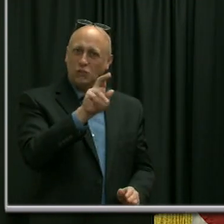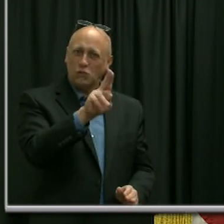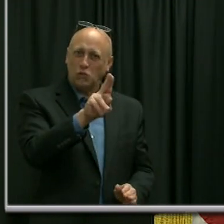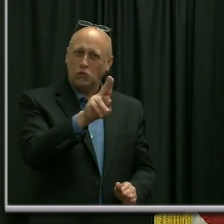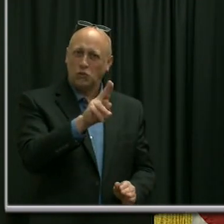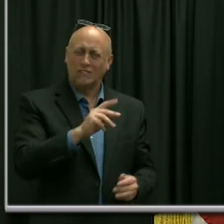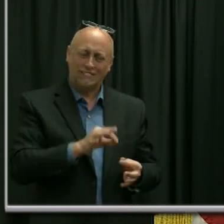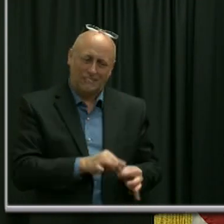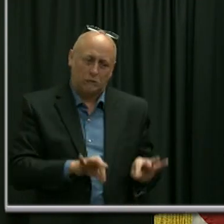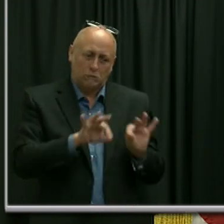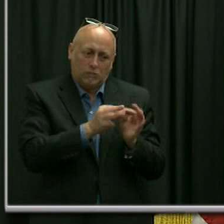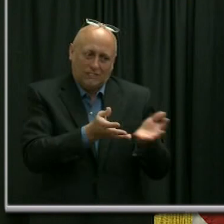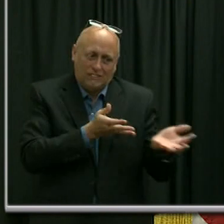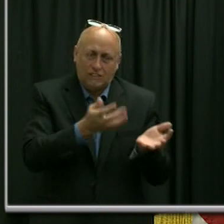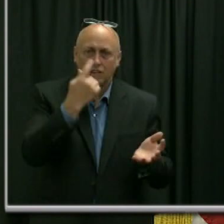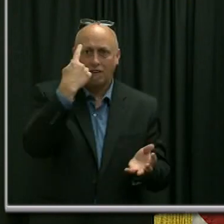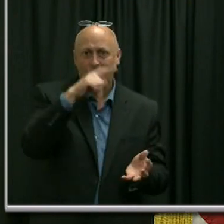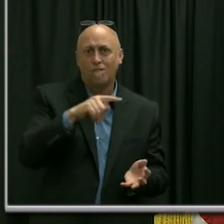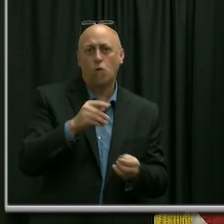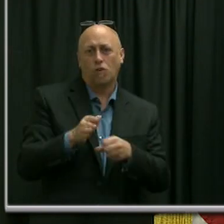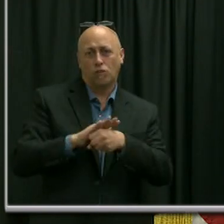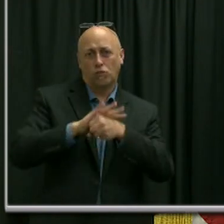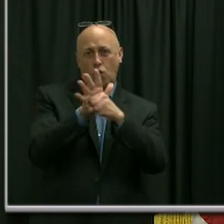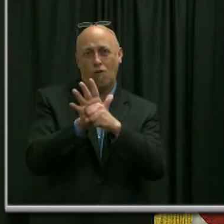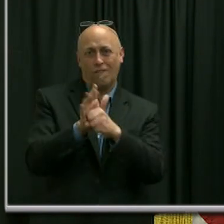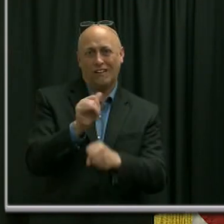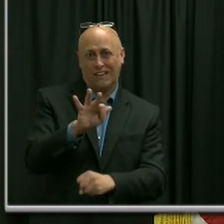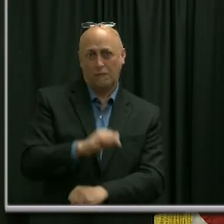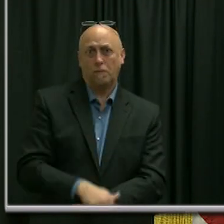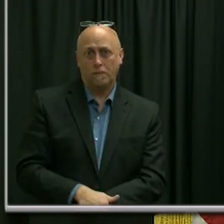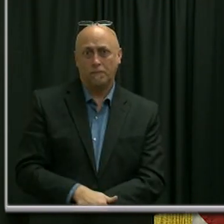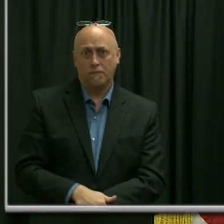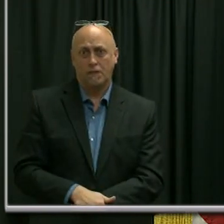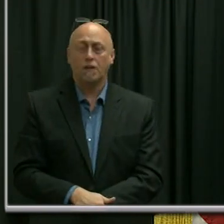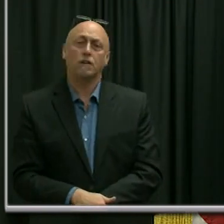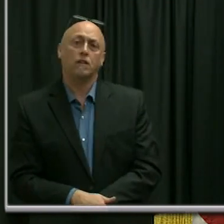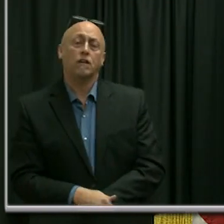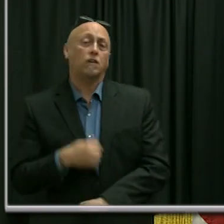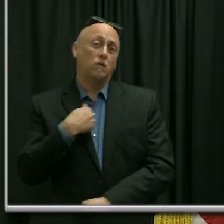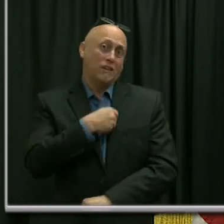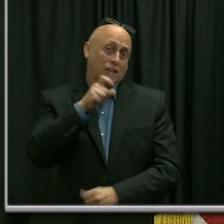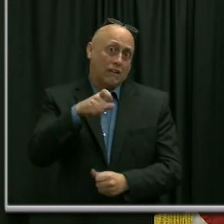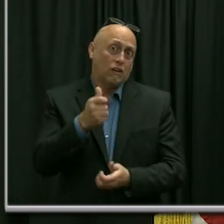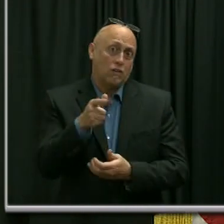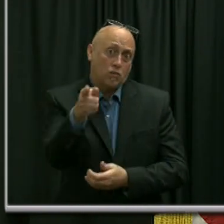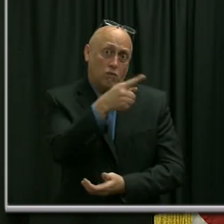WILL REQUIRE INTENSIVE CARE SUPPORT FOR COVERT NINETEEN.